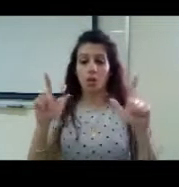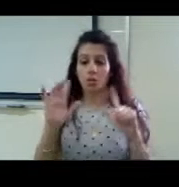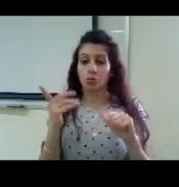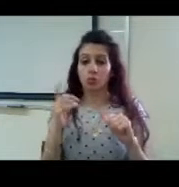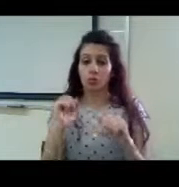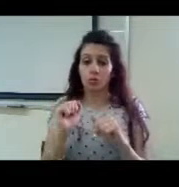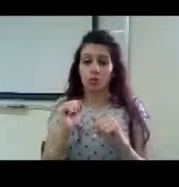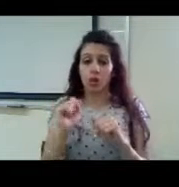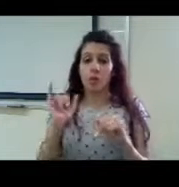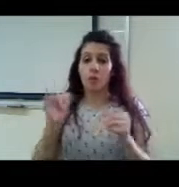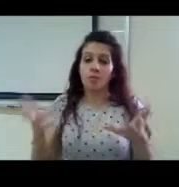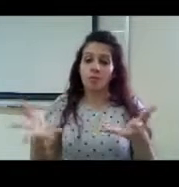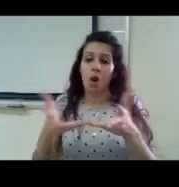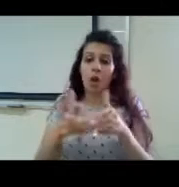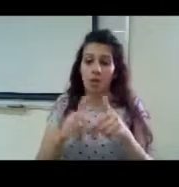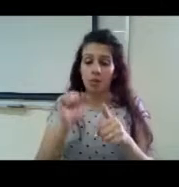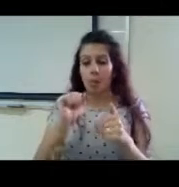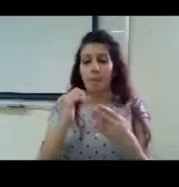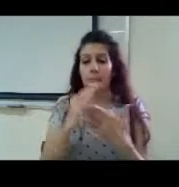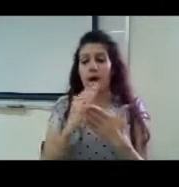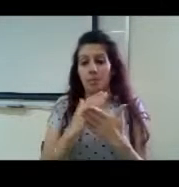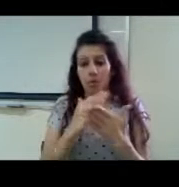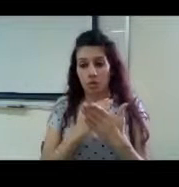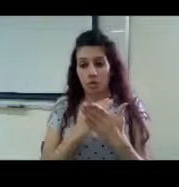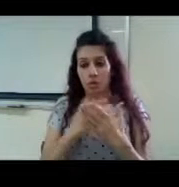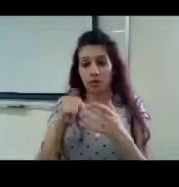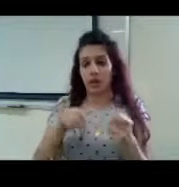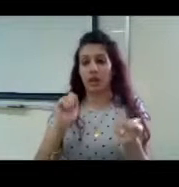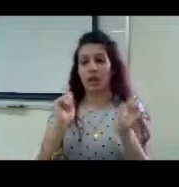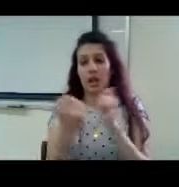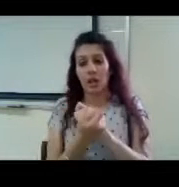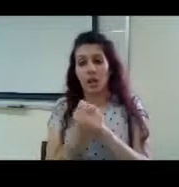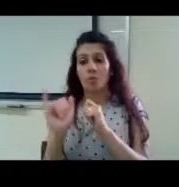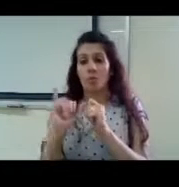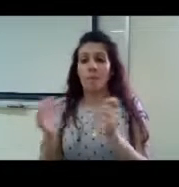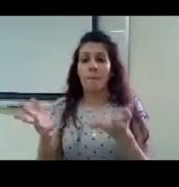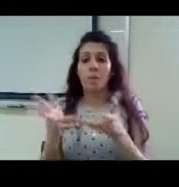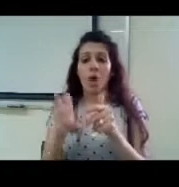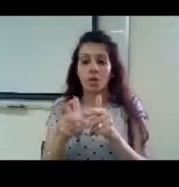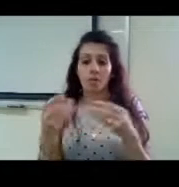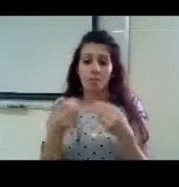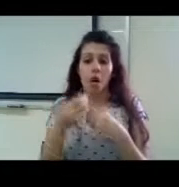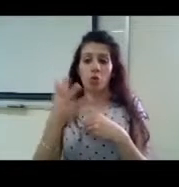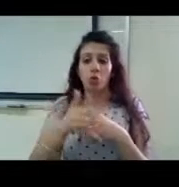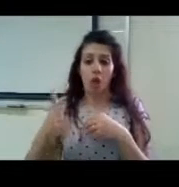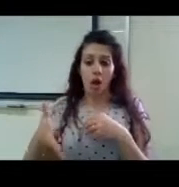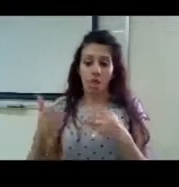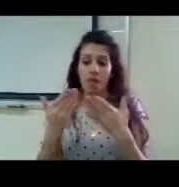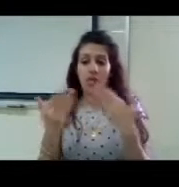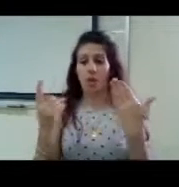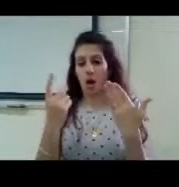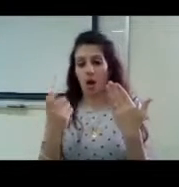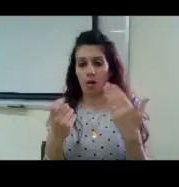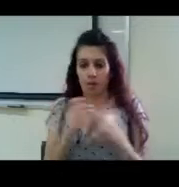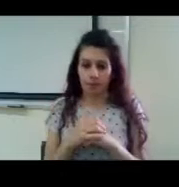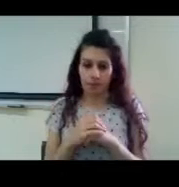had here Alber homage what I did here we hated waffa waffa waffa the week Aliaga